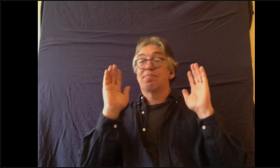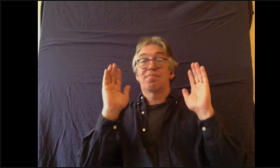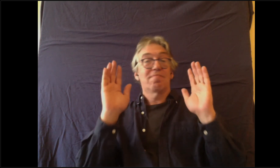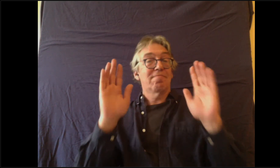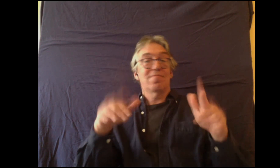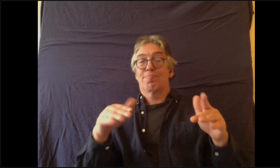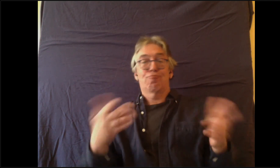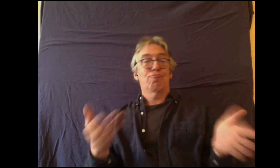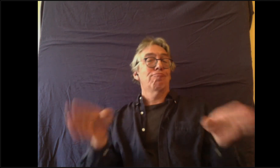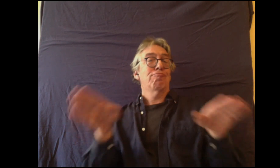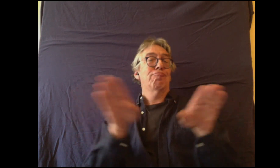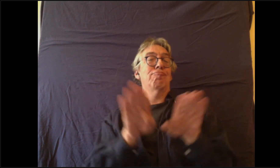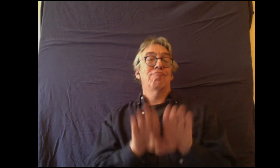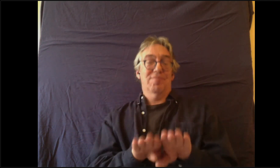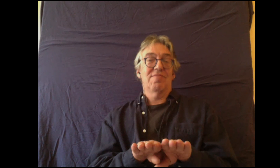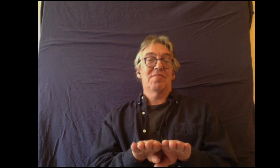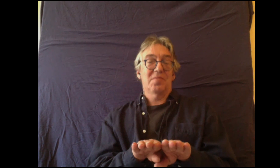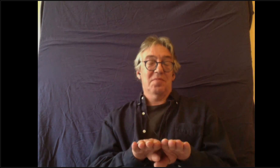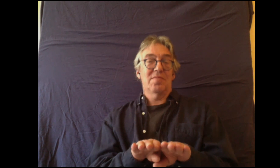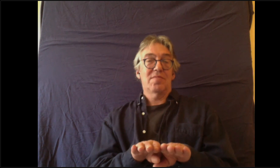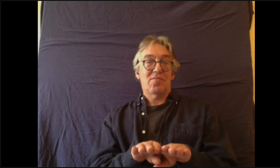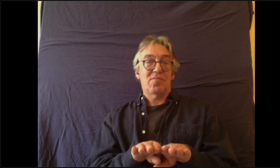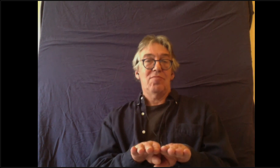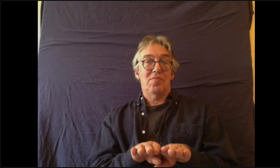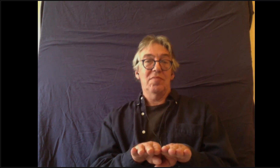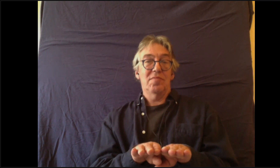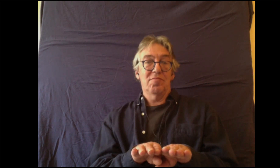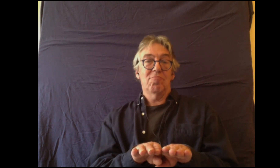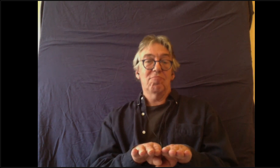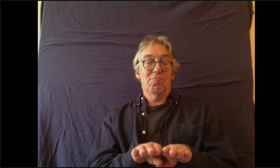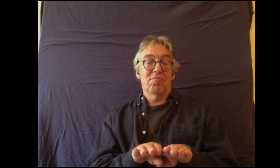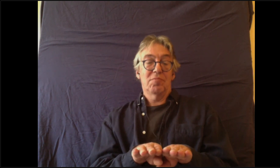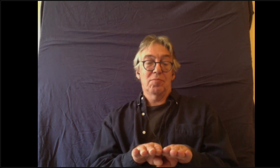because it is 11:02 and we have to stop.